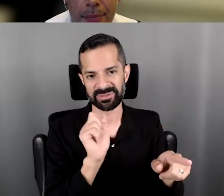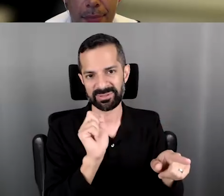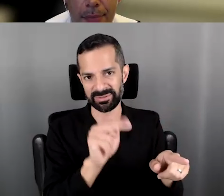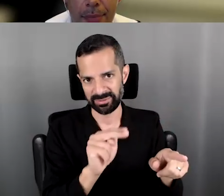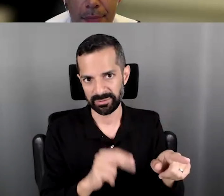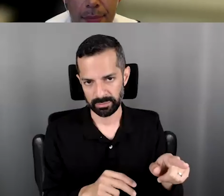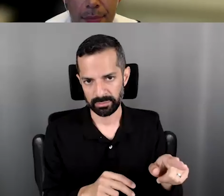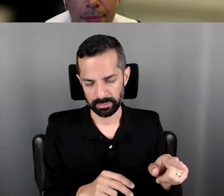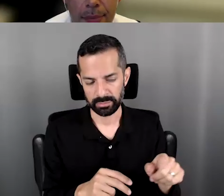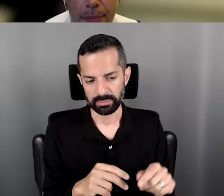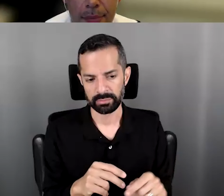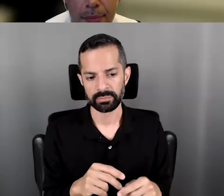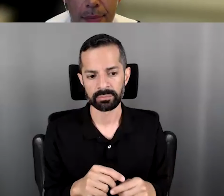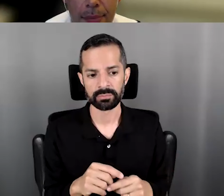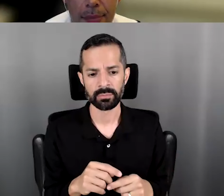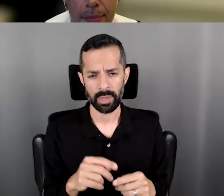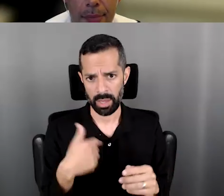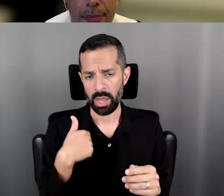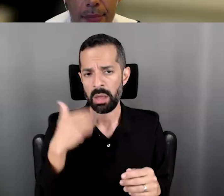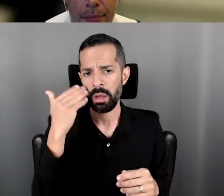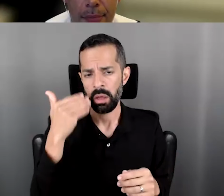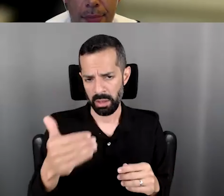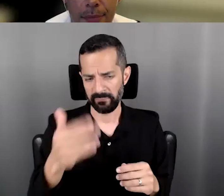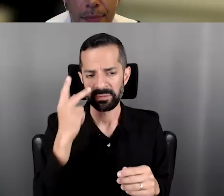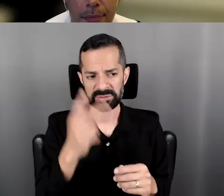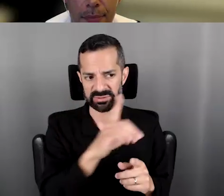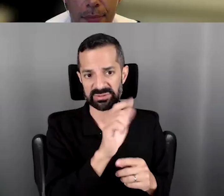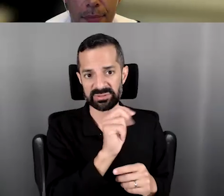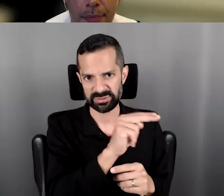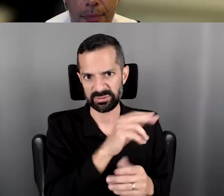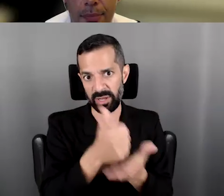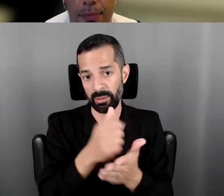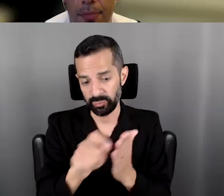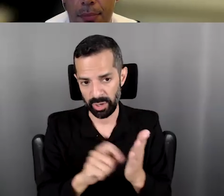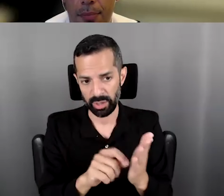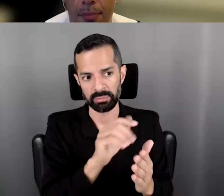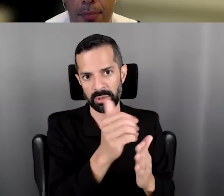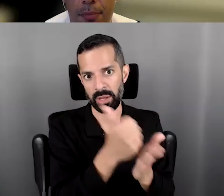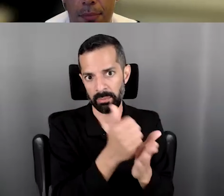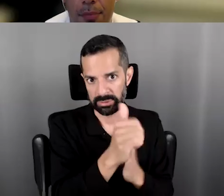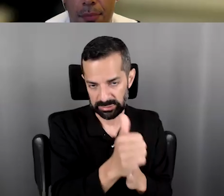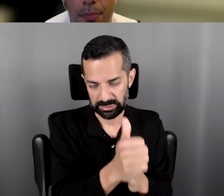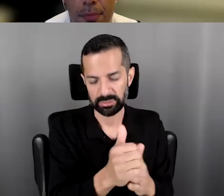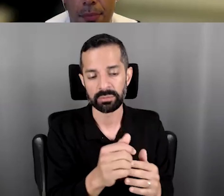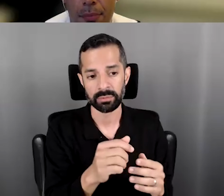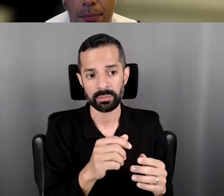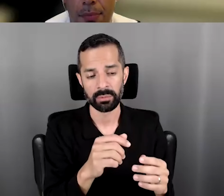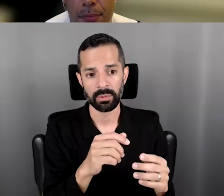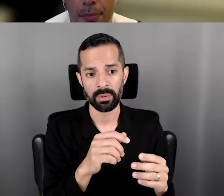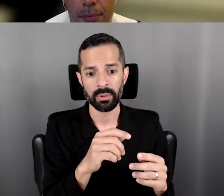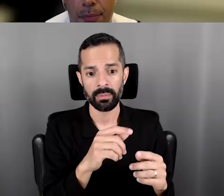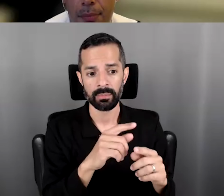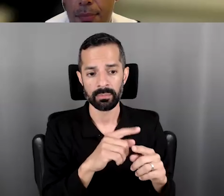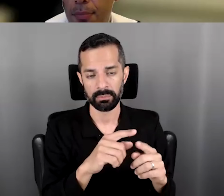I often do see deans take the lead on this, but they are certainly not without their faculty members. But at the end of the day, the hit submit button